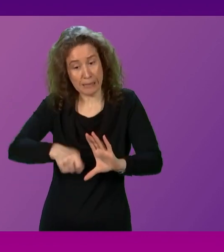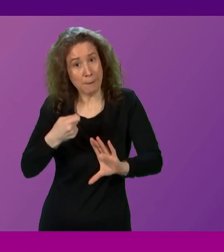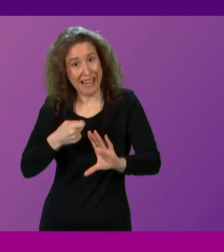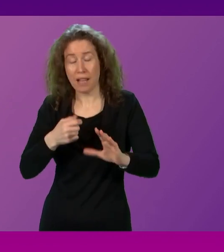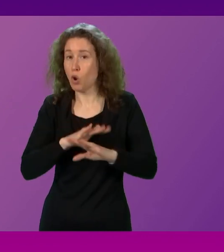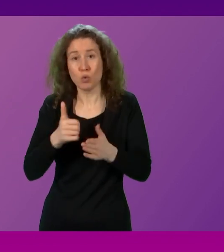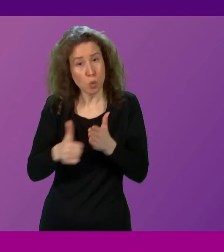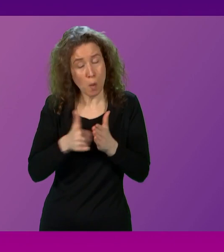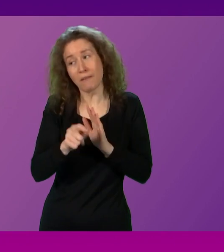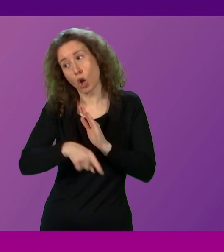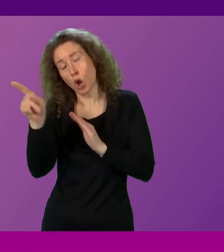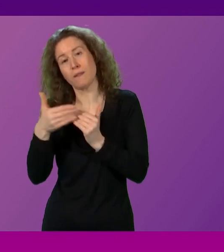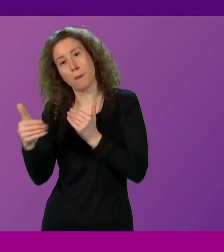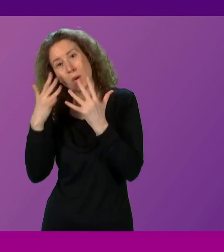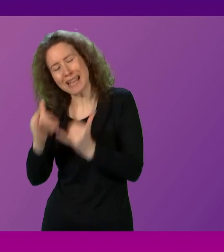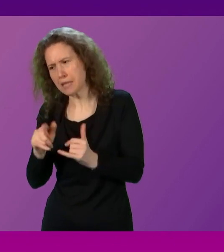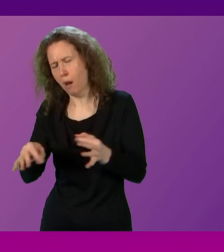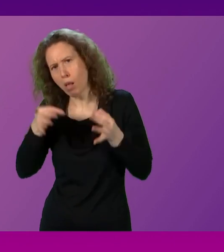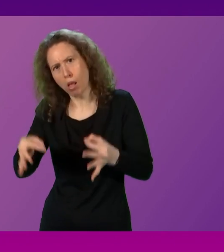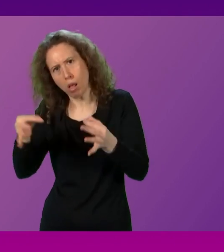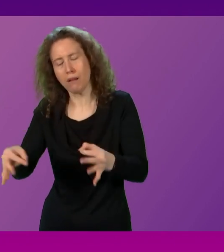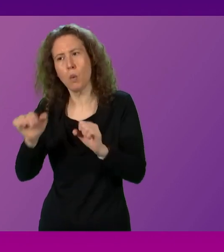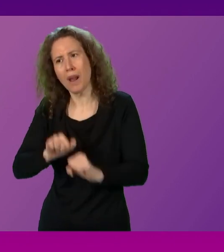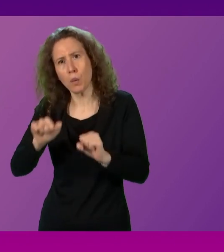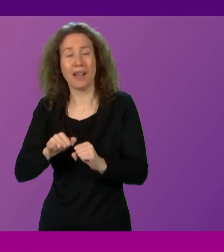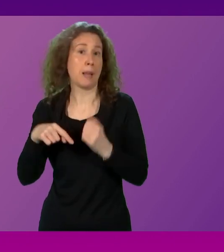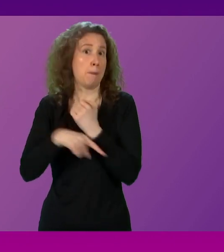and there continue to be inequalities for women in the poorest communities. Will the